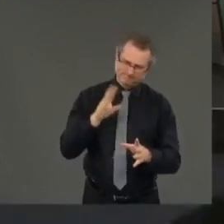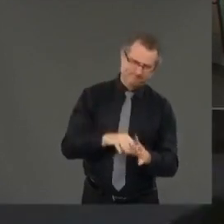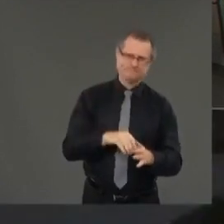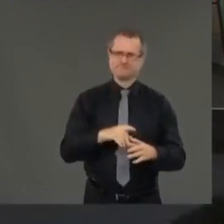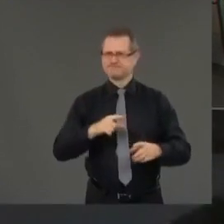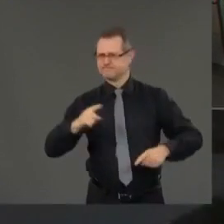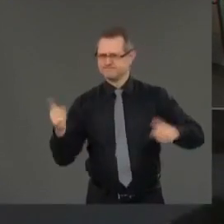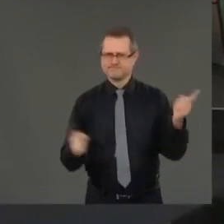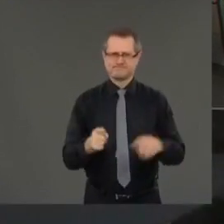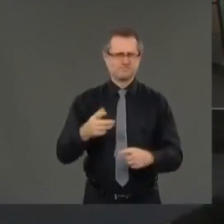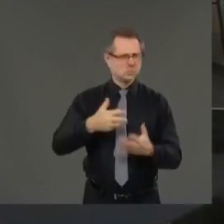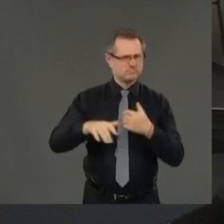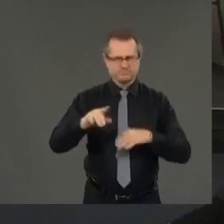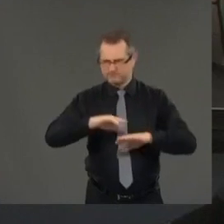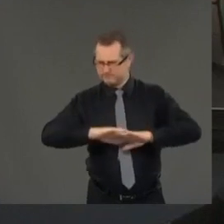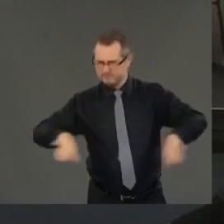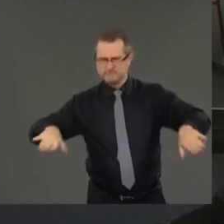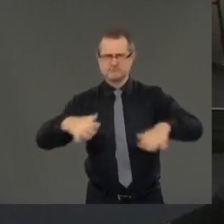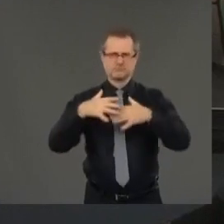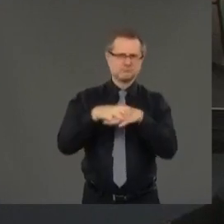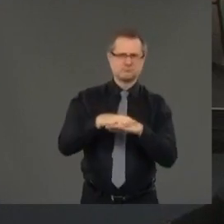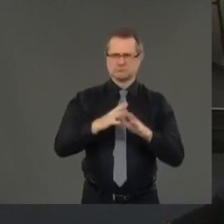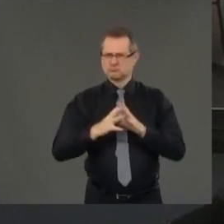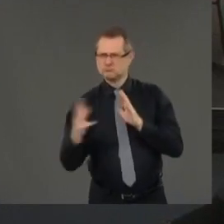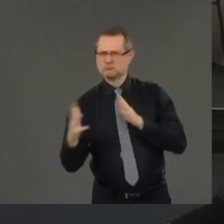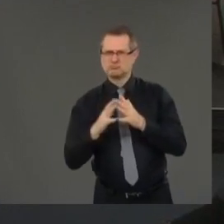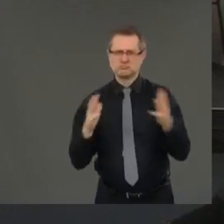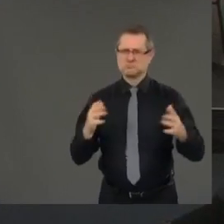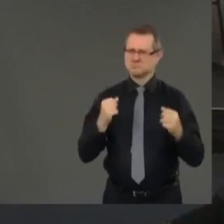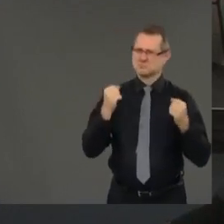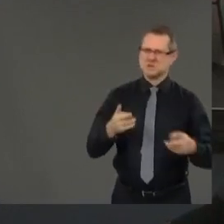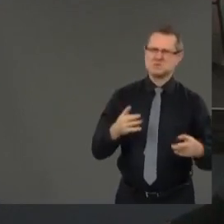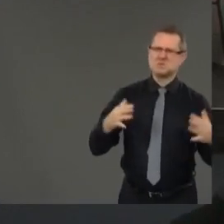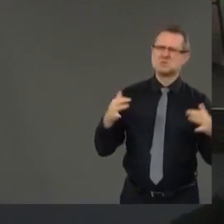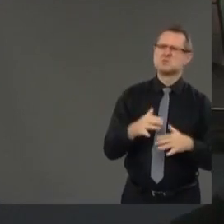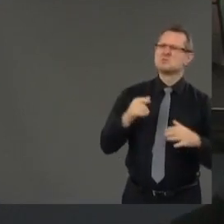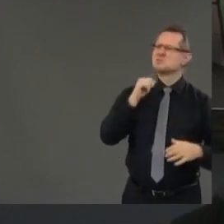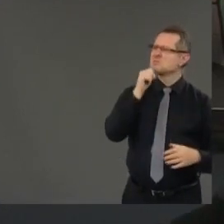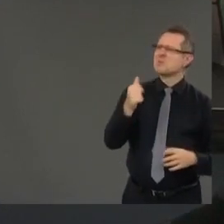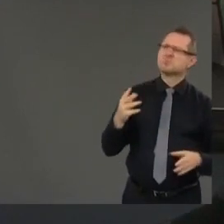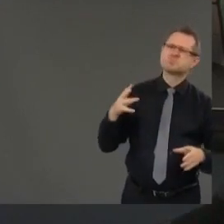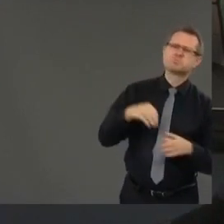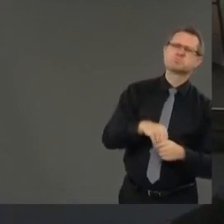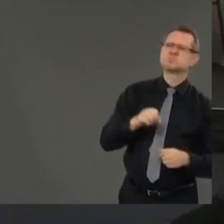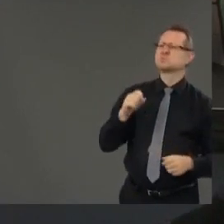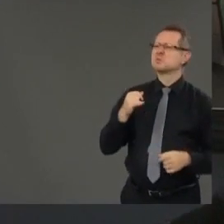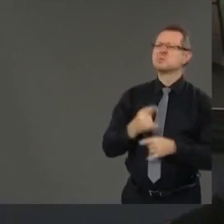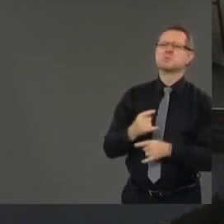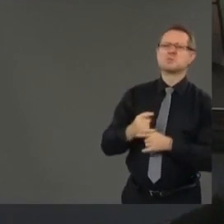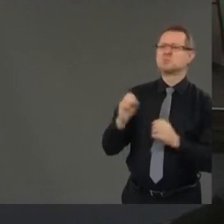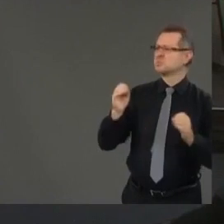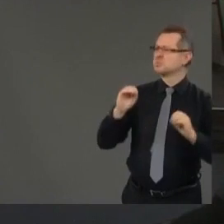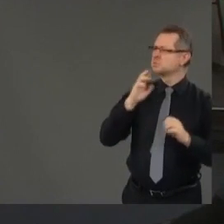THE STATE POLICE AND THE SLA ARE STEPPING UP IN ENFORCEMENT IN